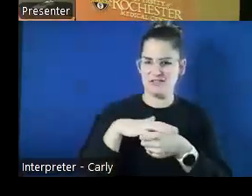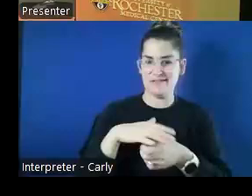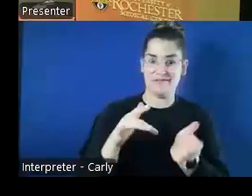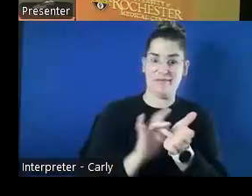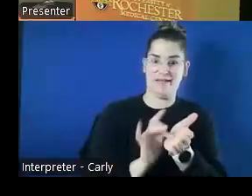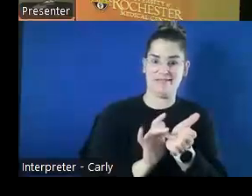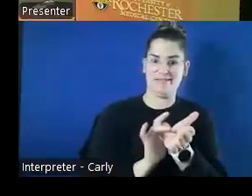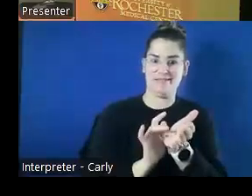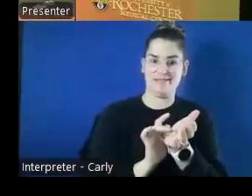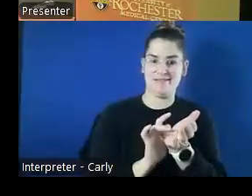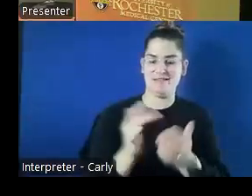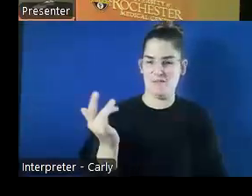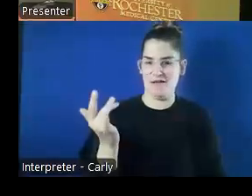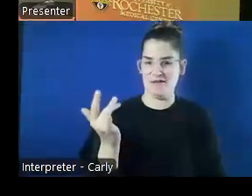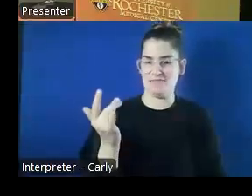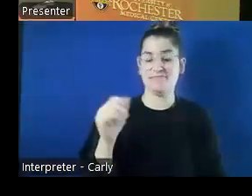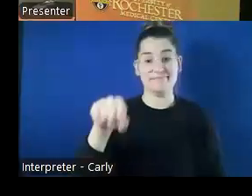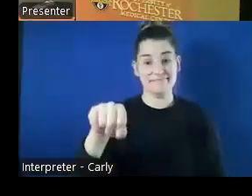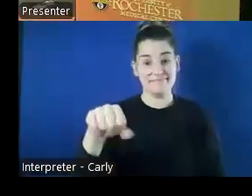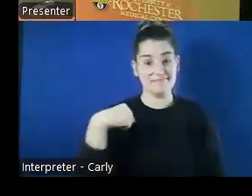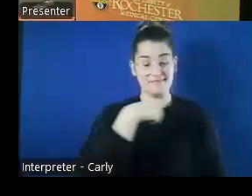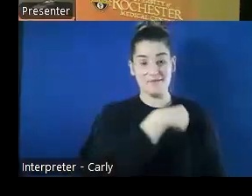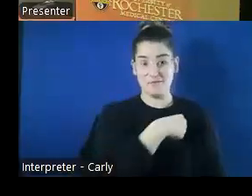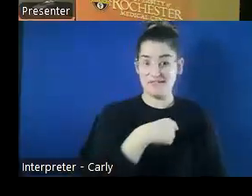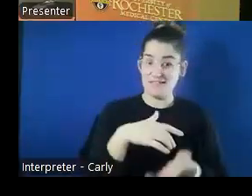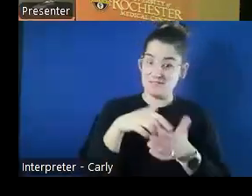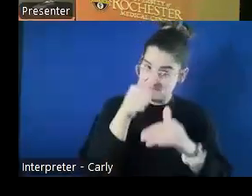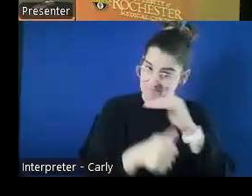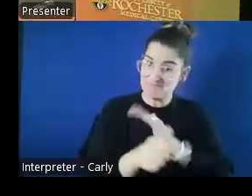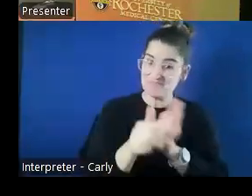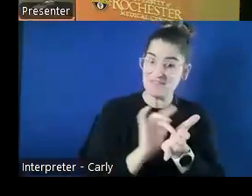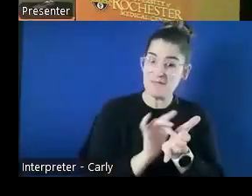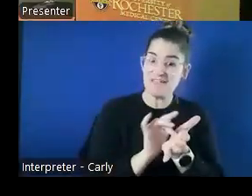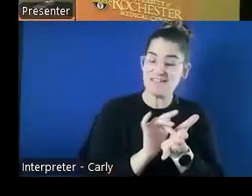a plug as a reminder yes we are medicine um even though we pretend we are psychiatrists